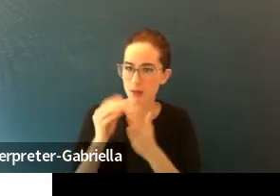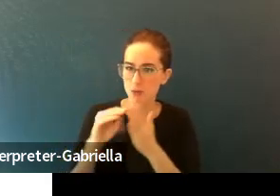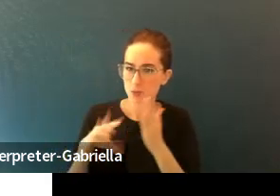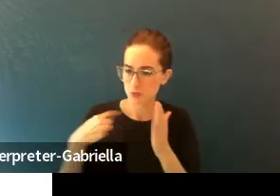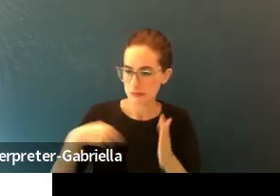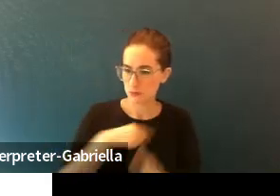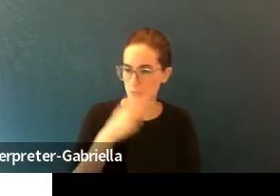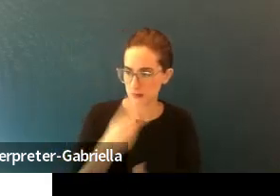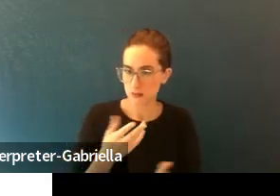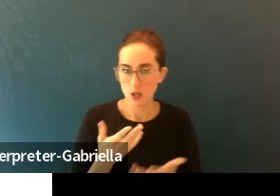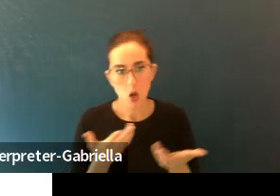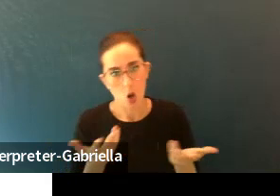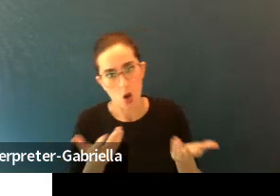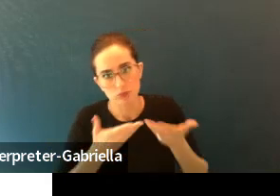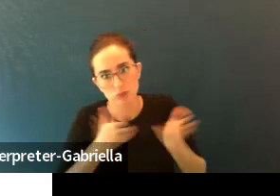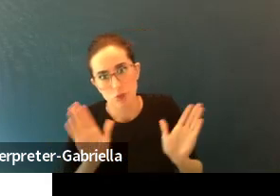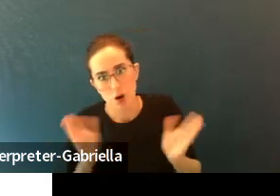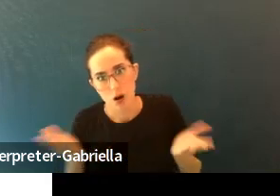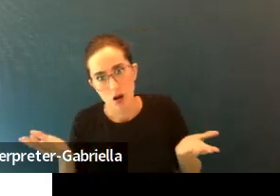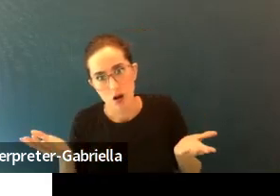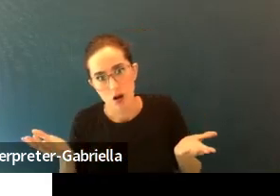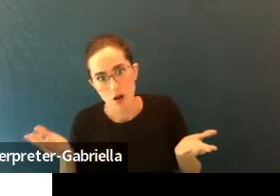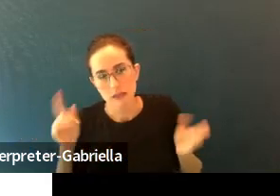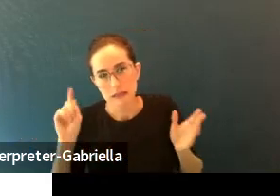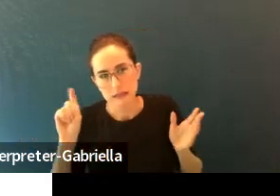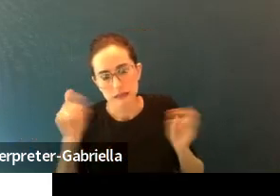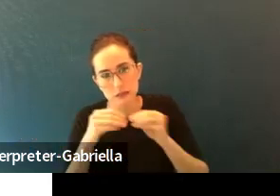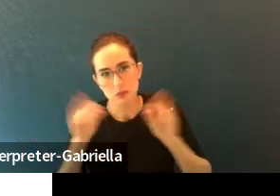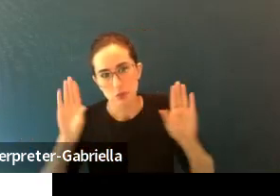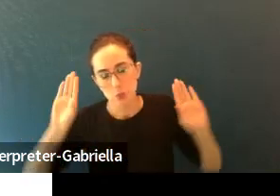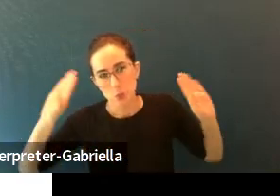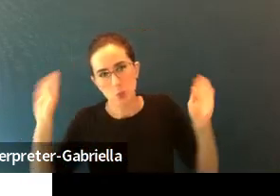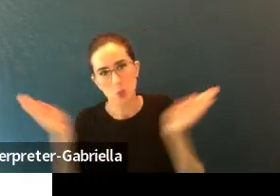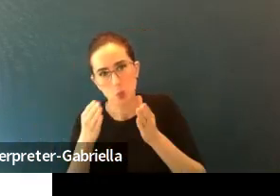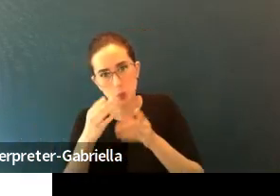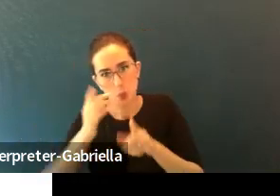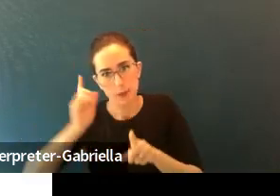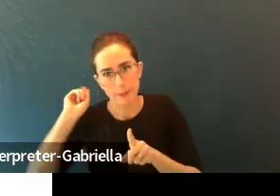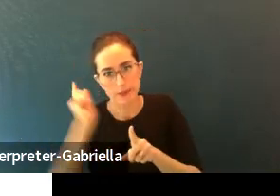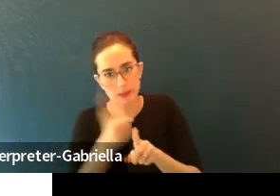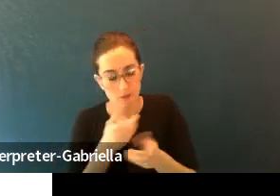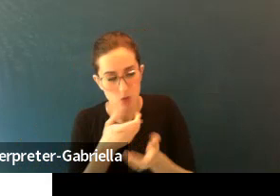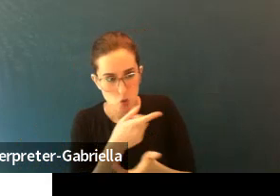But there's a lot of information there that we need to pinpoint. Exactly. Are you interested in the number of specific students